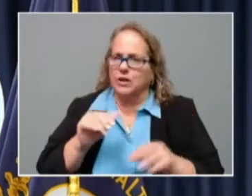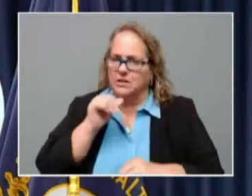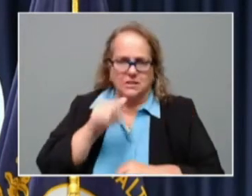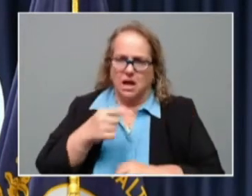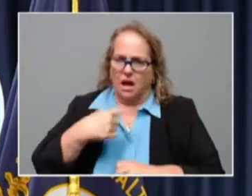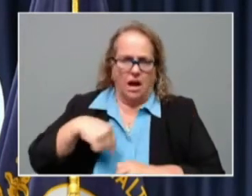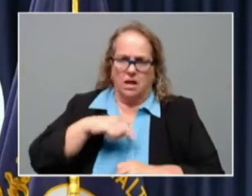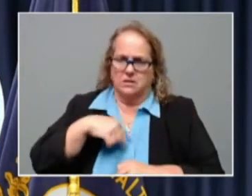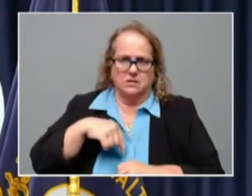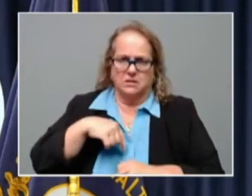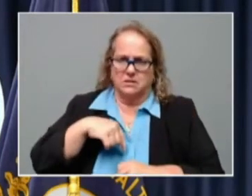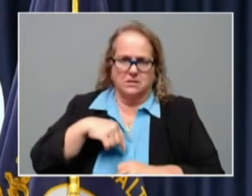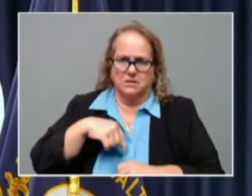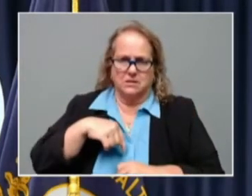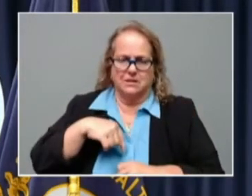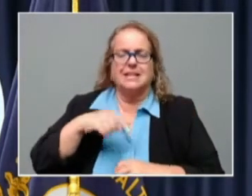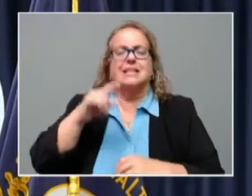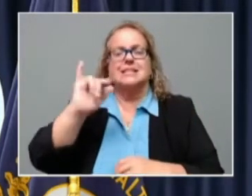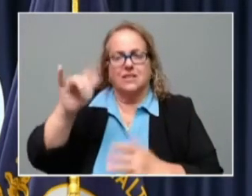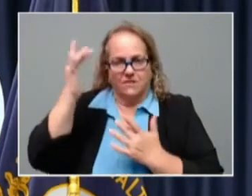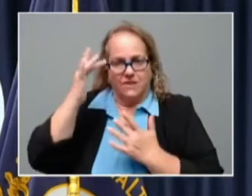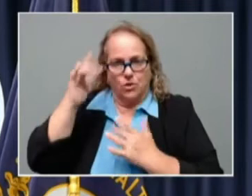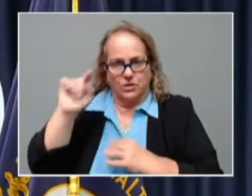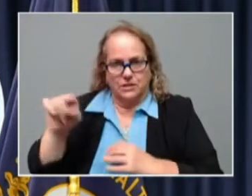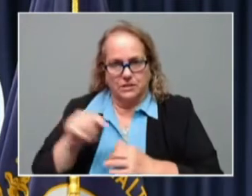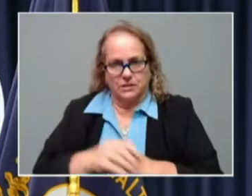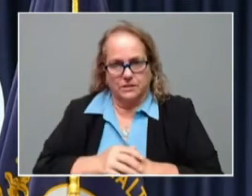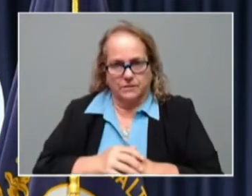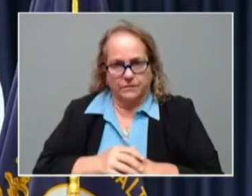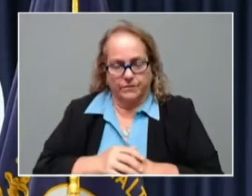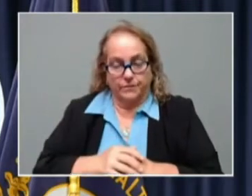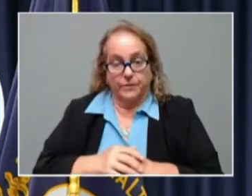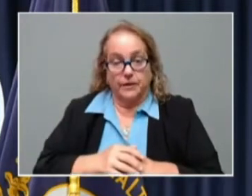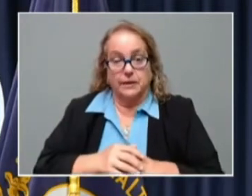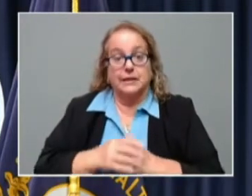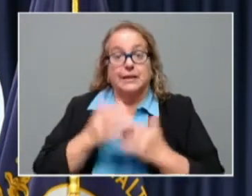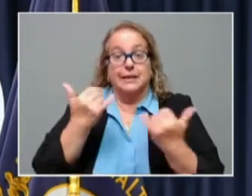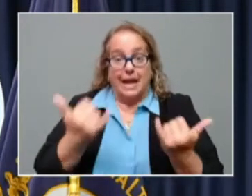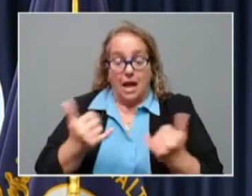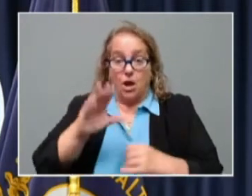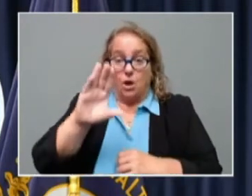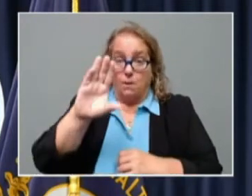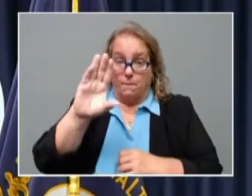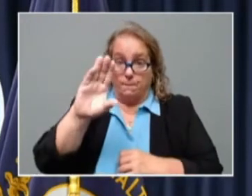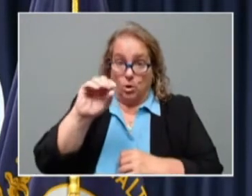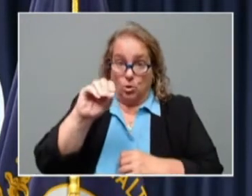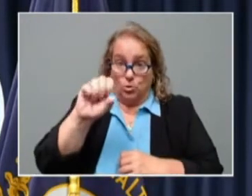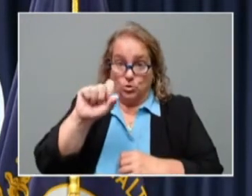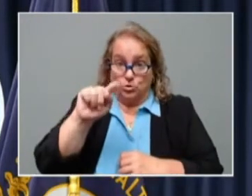Alright. And last booster shot updates. I know this has been a little confusing.